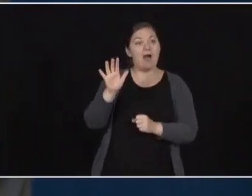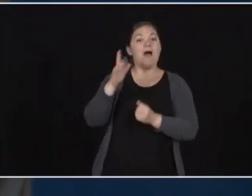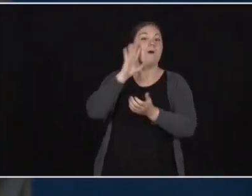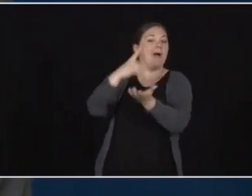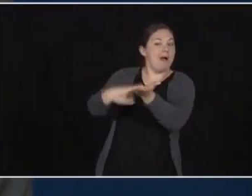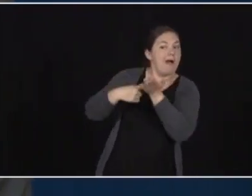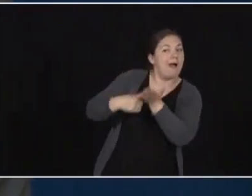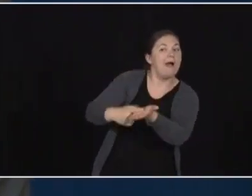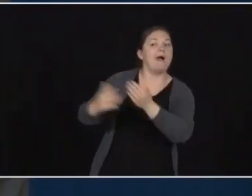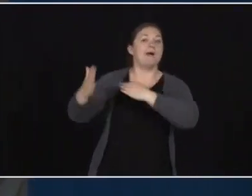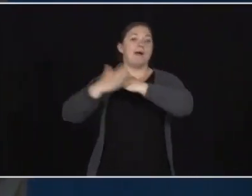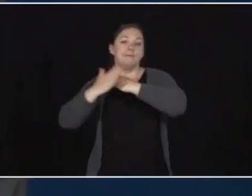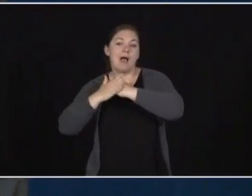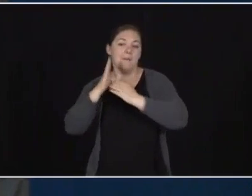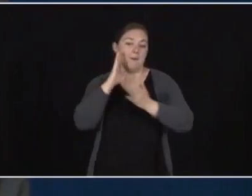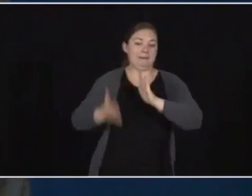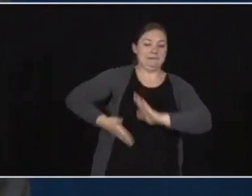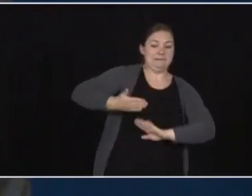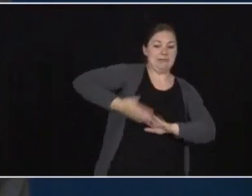Because if they do not have symptoms